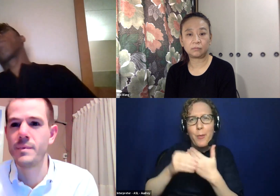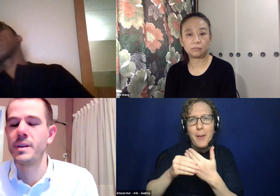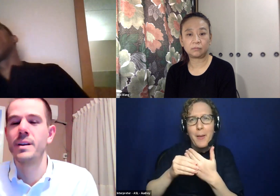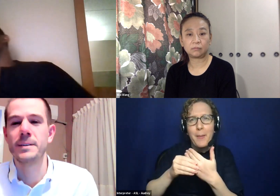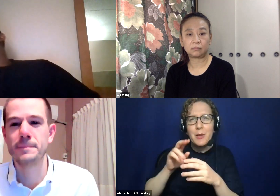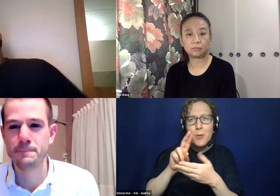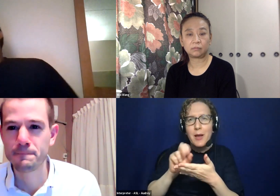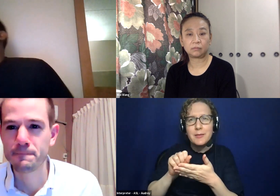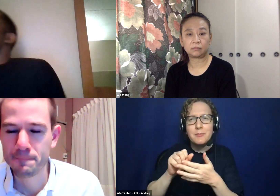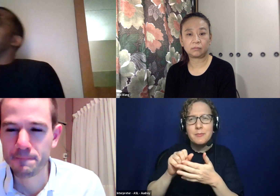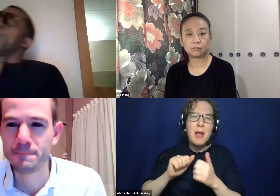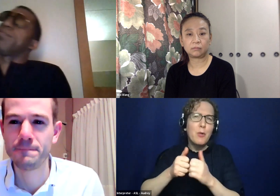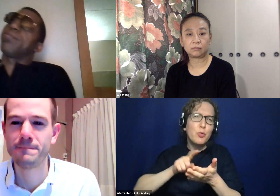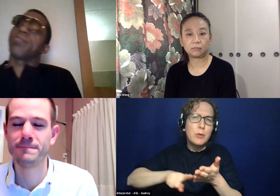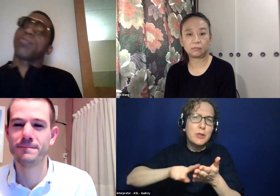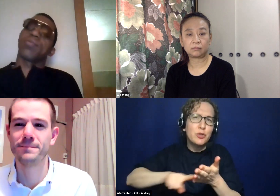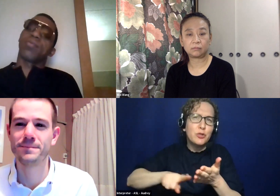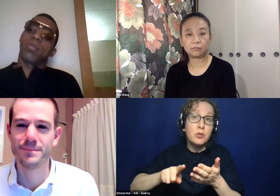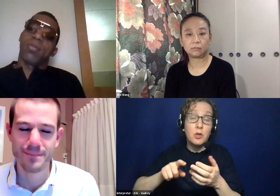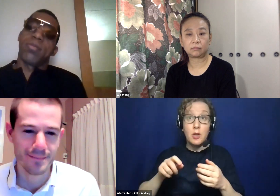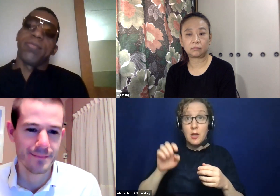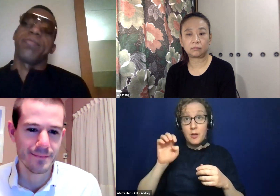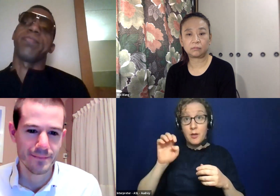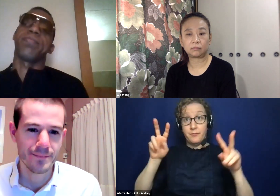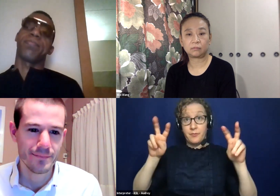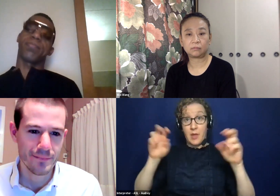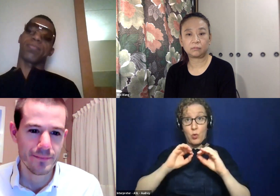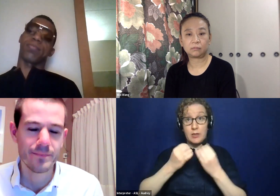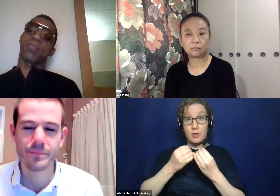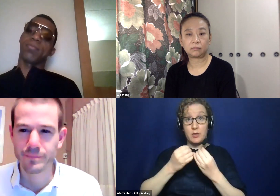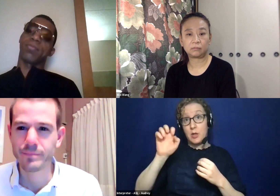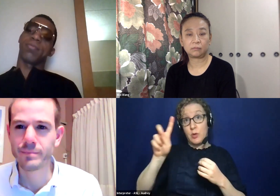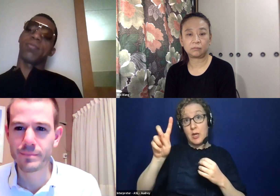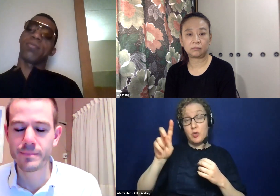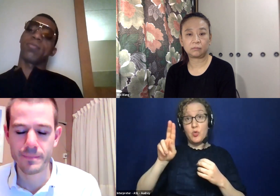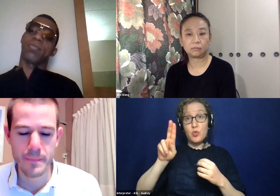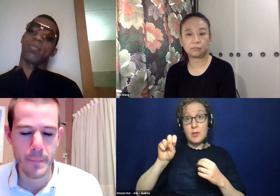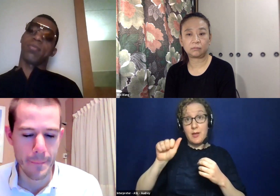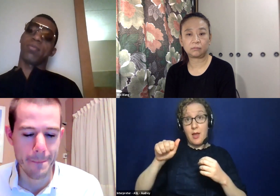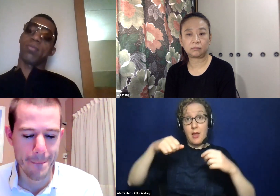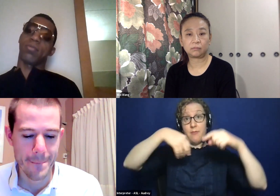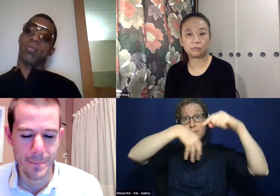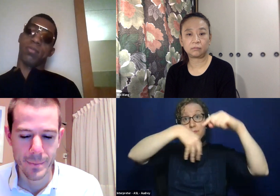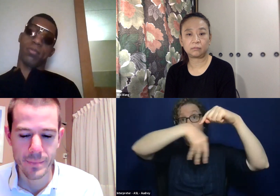And was Education USA, which is a network of over 400 advising centers worldwide helpful in any way in